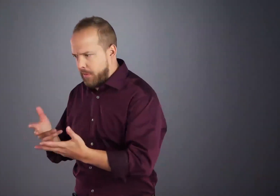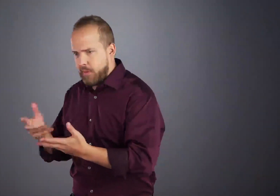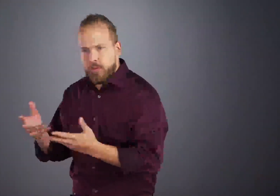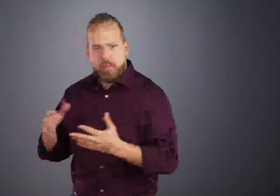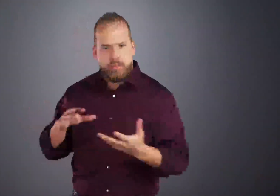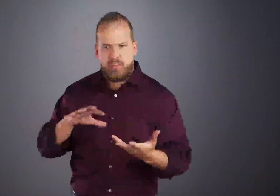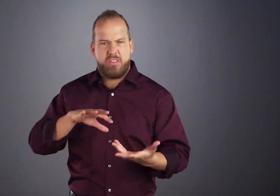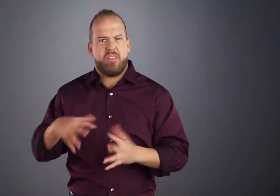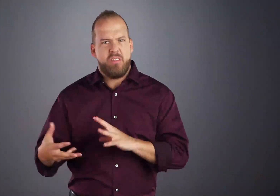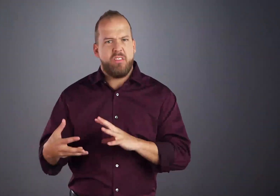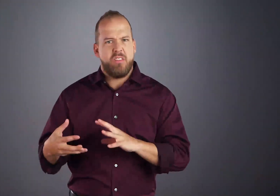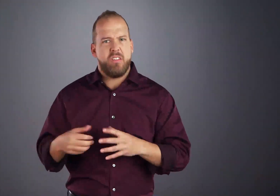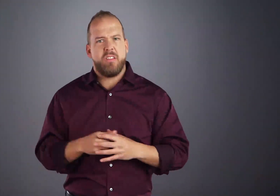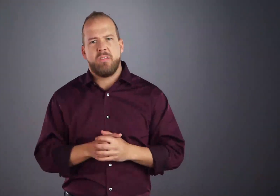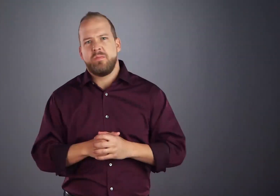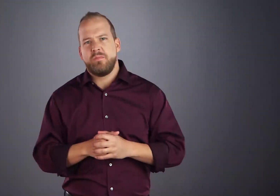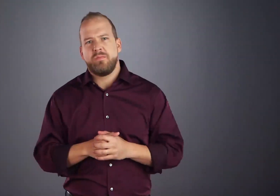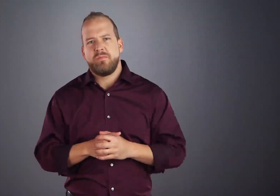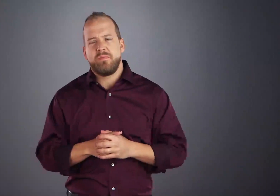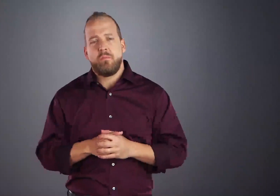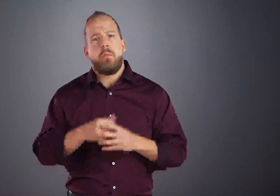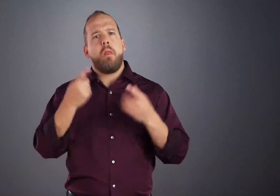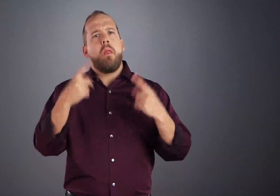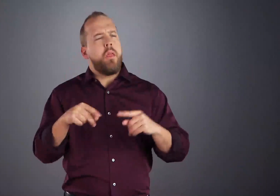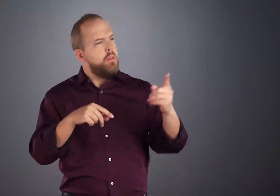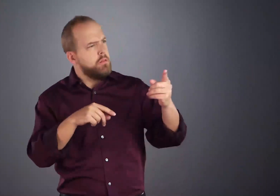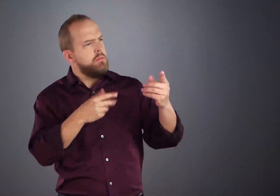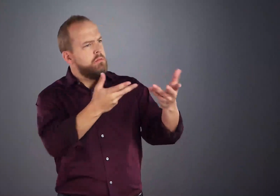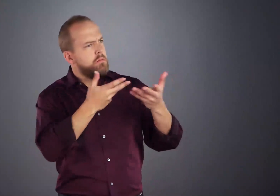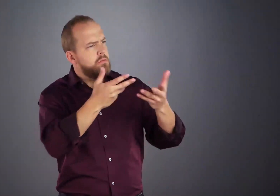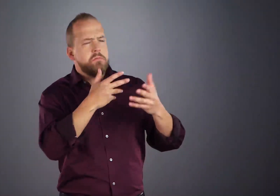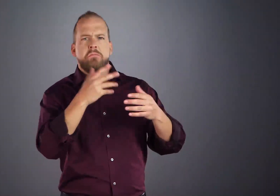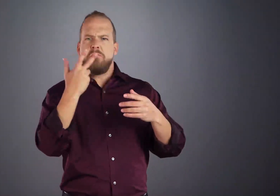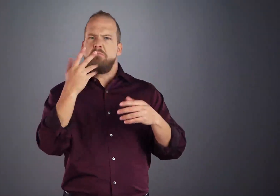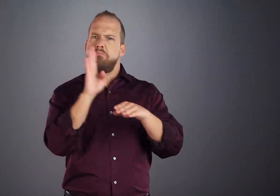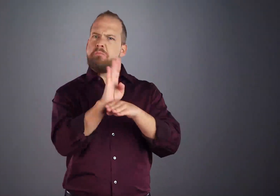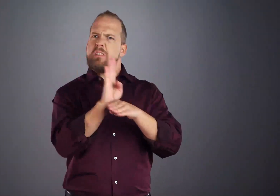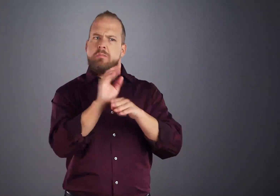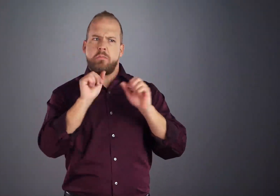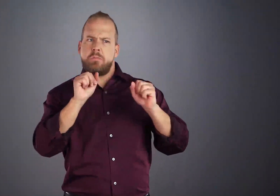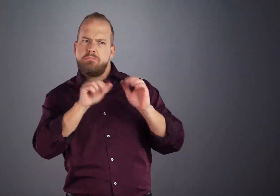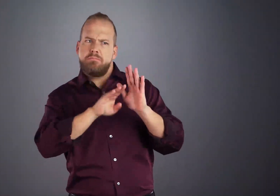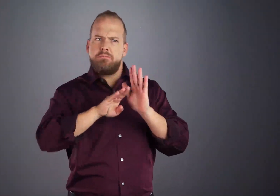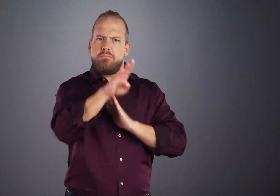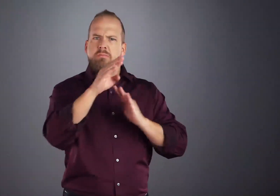I was to share generously in the profits. Then I went on a prodigious bender,